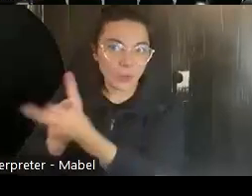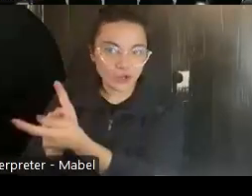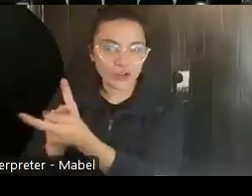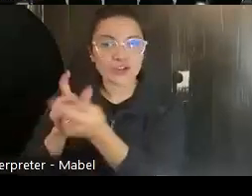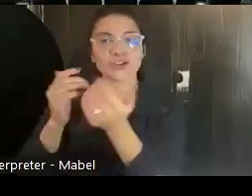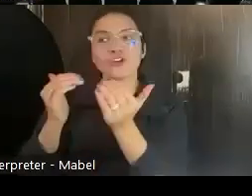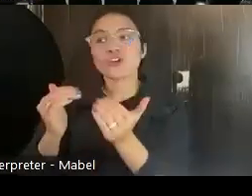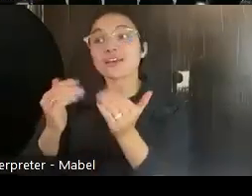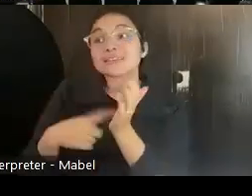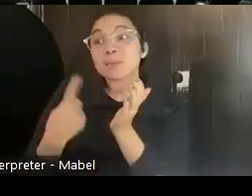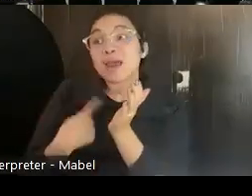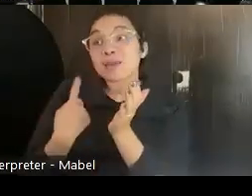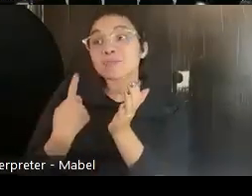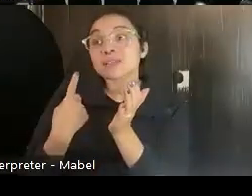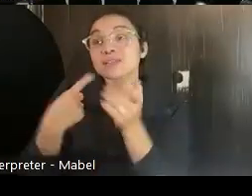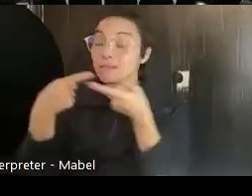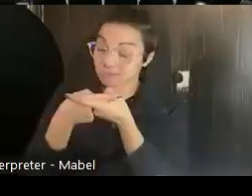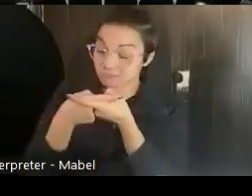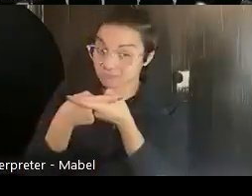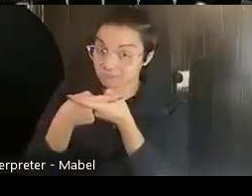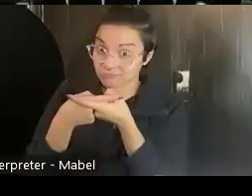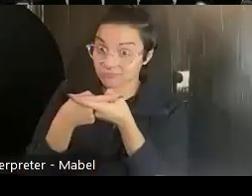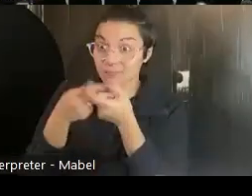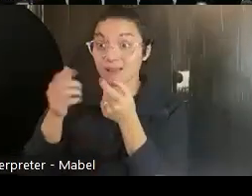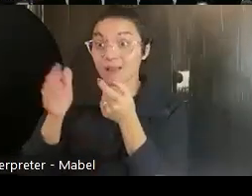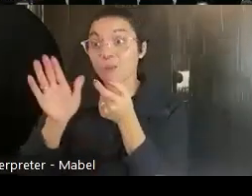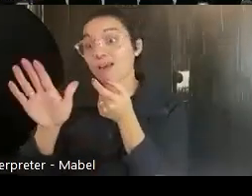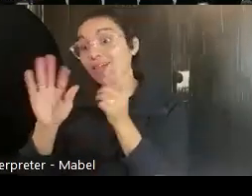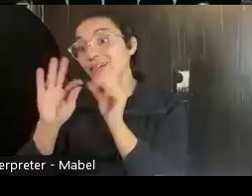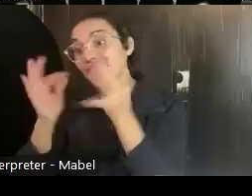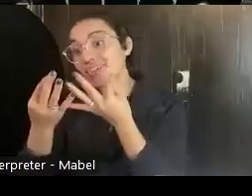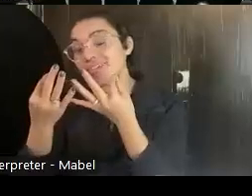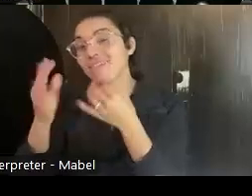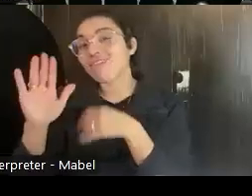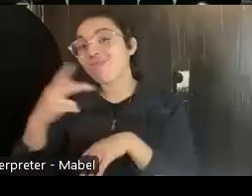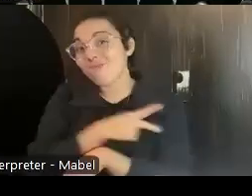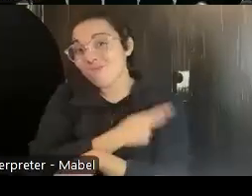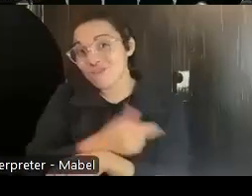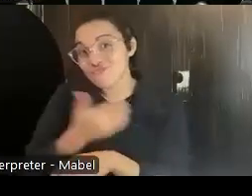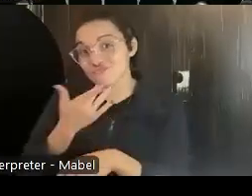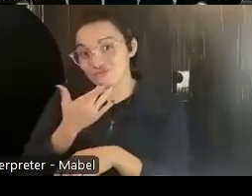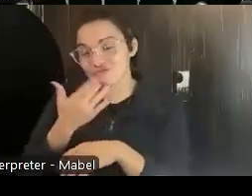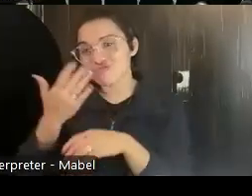contrary to patient and family preference so that was a big part of our decision making too yeah and